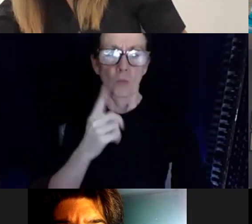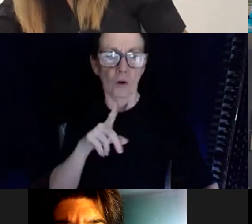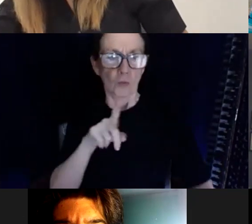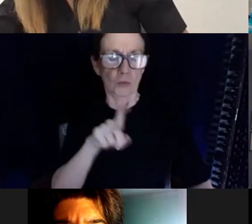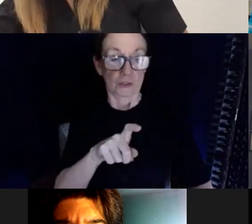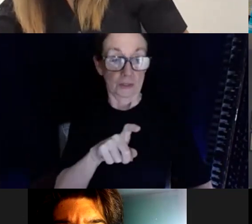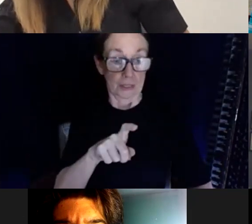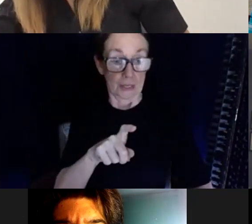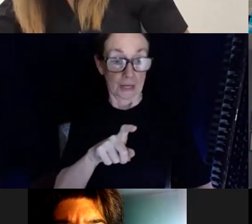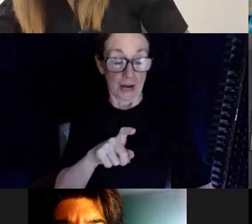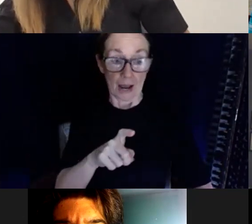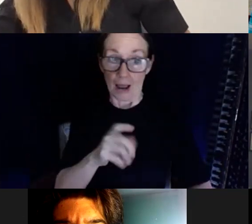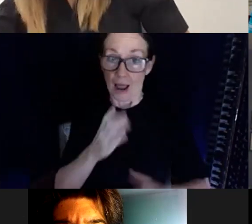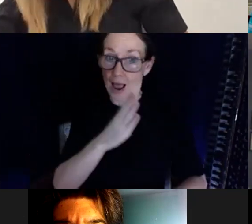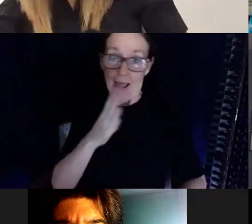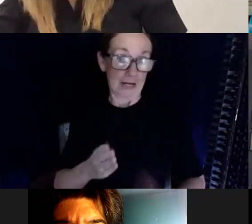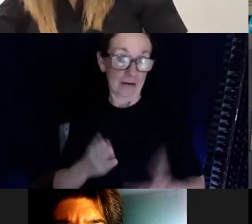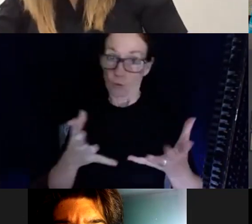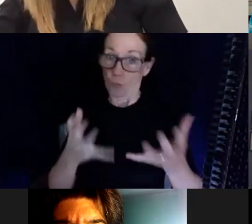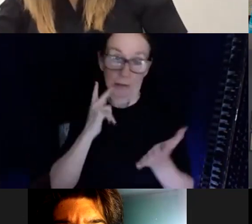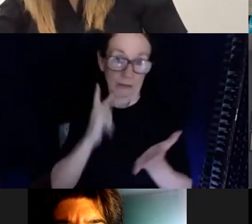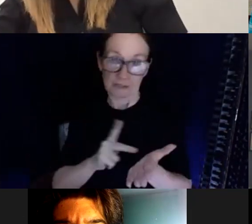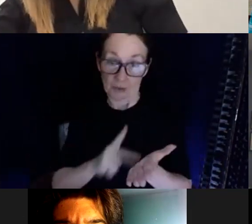EARNEST TALKED ABOUT IN THE MINUTING WITH RECORDING THIS MEETING, AND THEN WE HAD THE OPEN QUESTION FROM CHRISTINE ABOUT THE IDEA OF RECORDING SUBSTITUTELY FOR MEETING MINUTES. MINUTES.